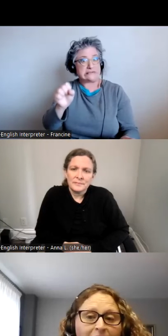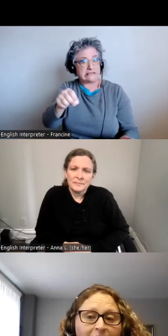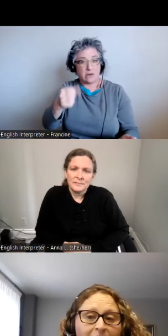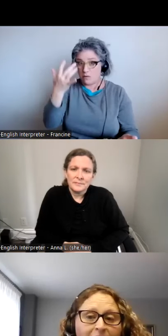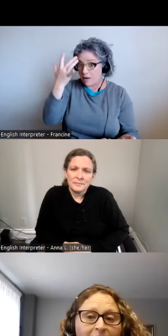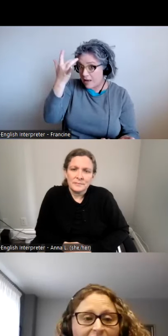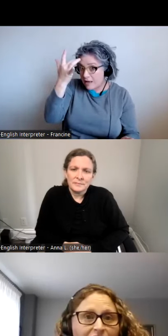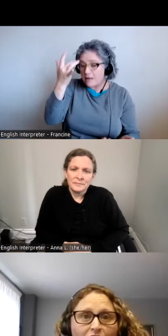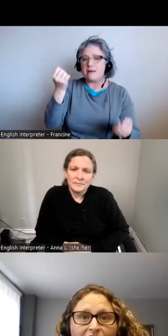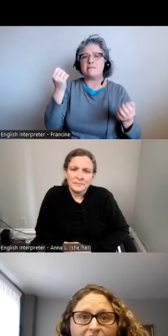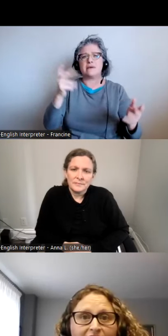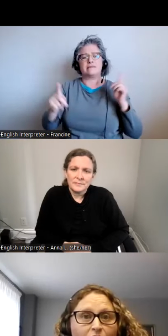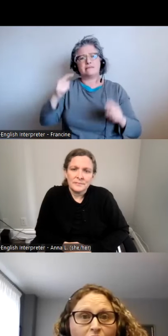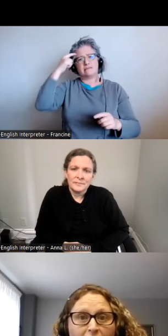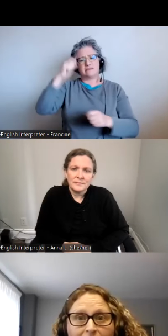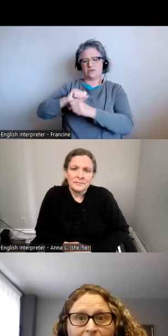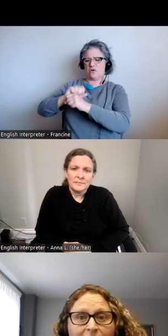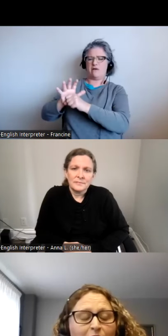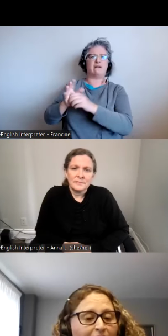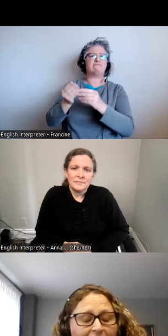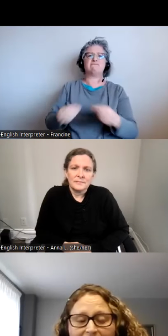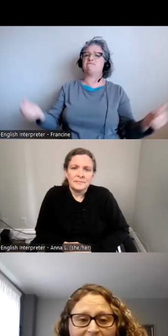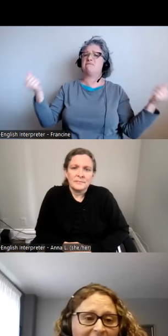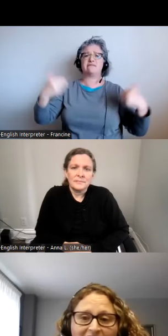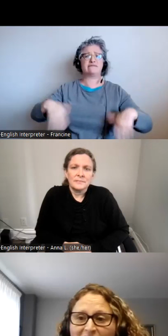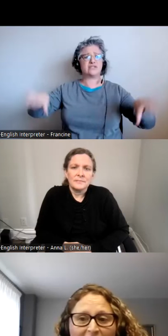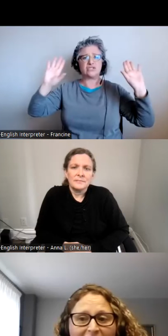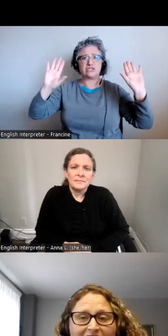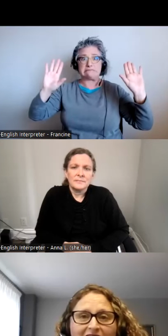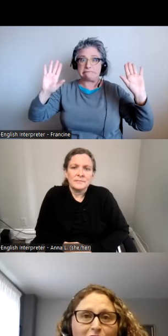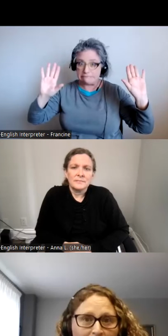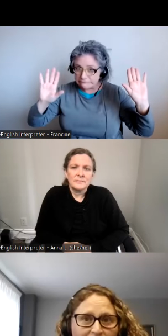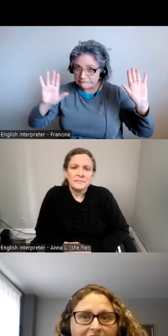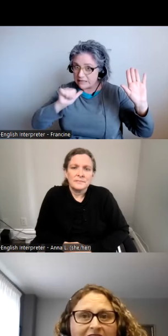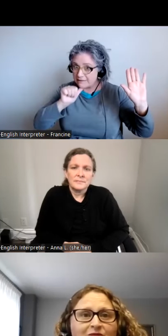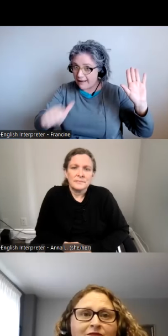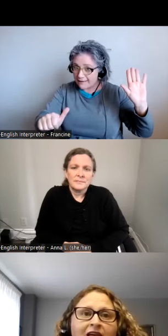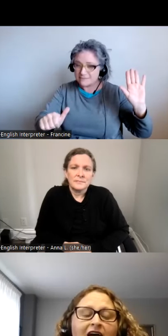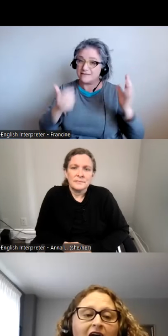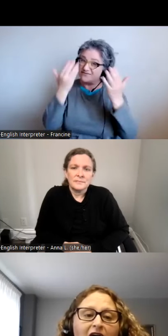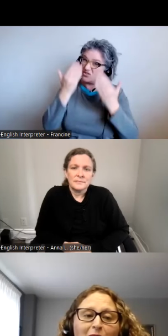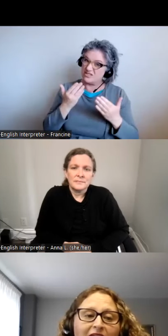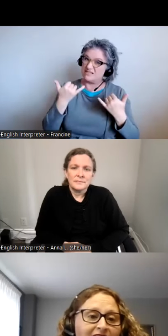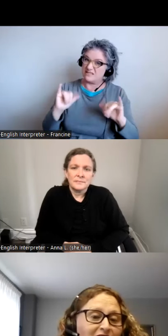So? Why should children be vaccinated against COVID-19.